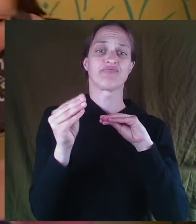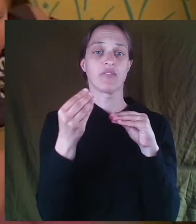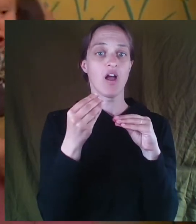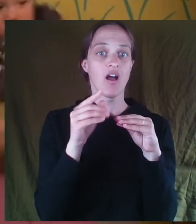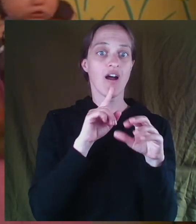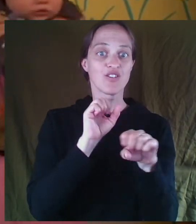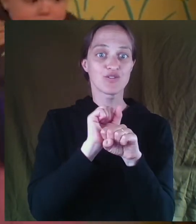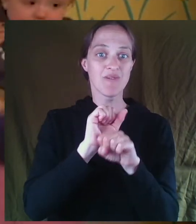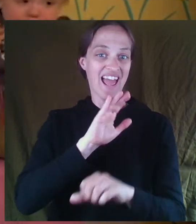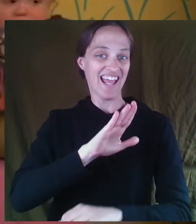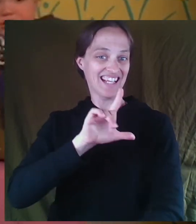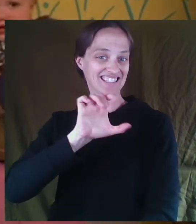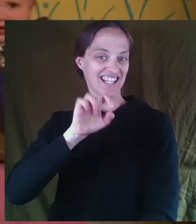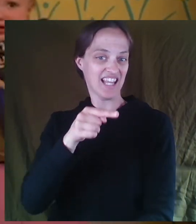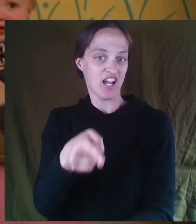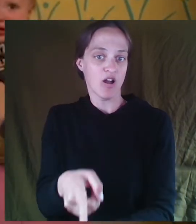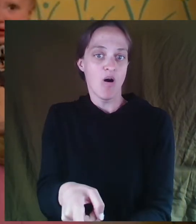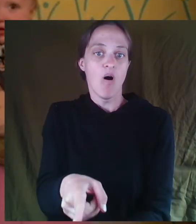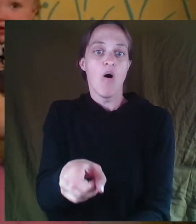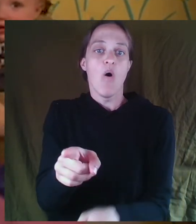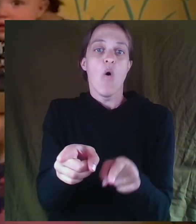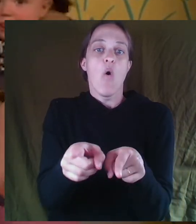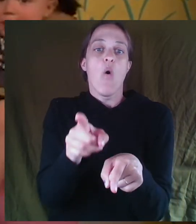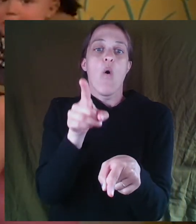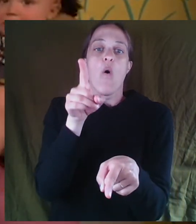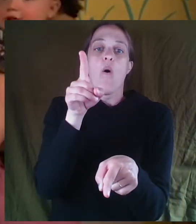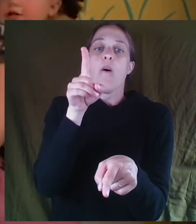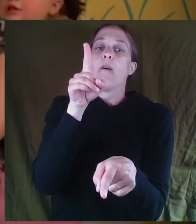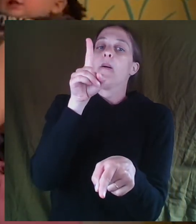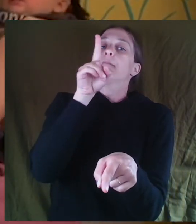In fact, this baby can lift his leg all the way up